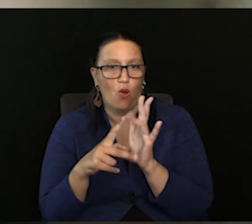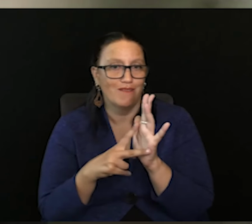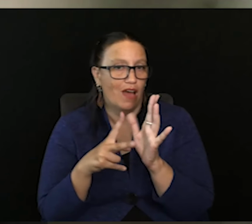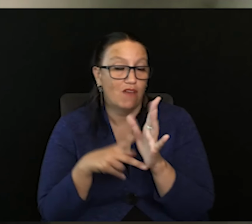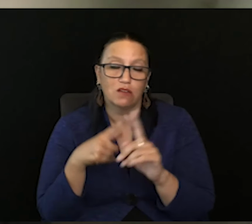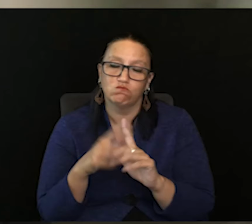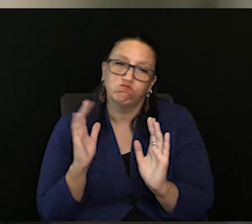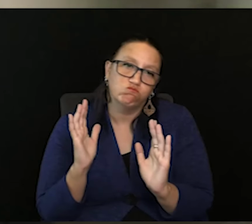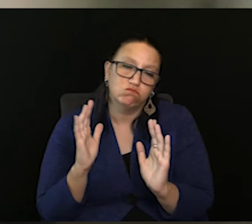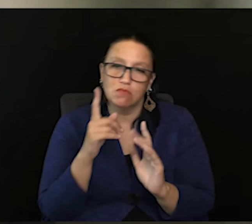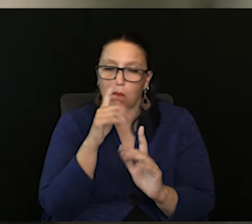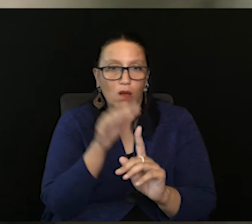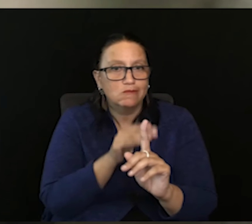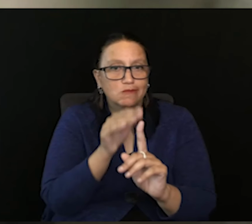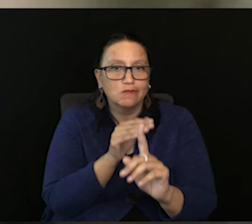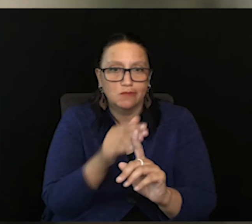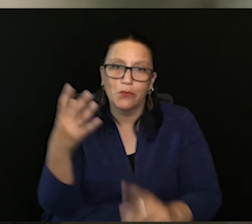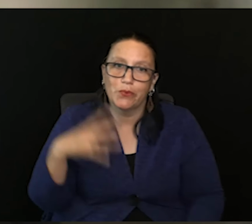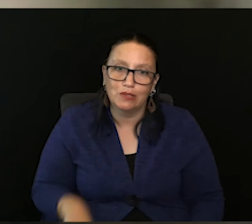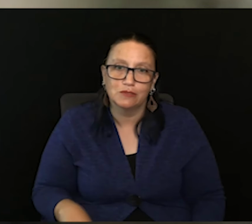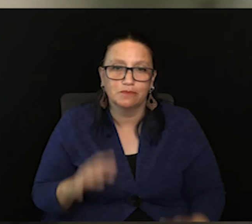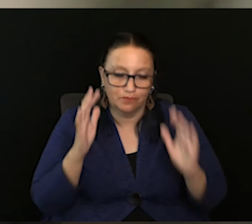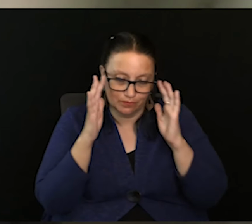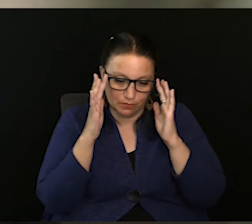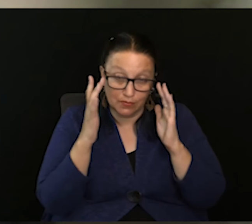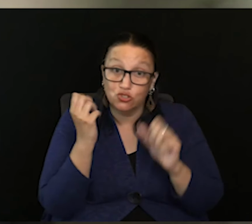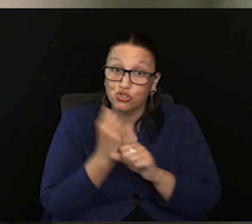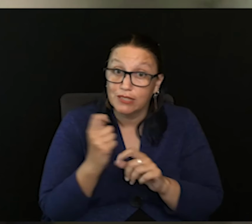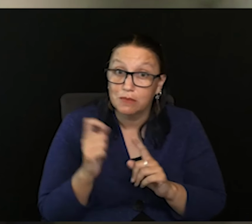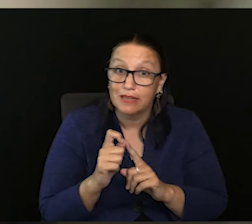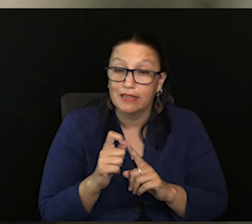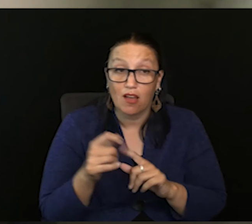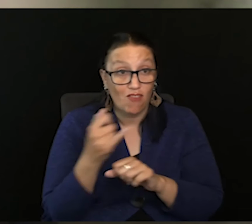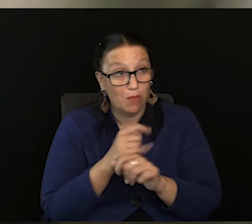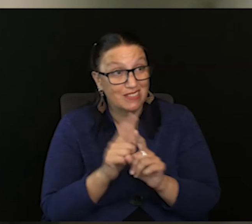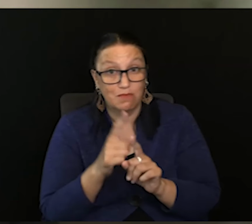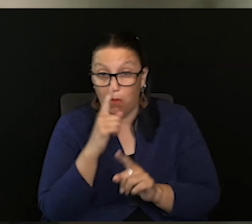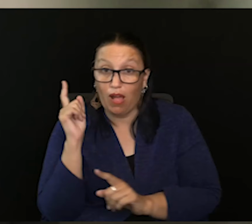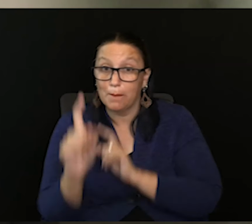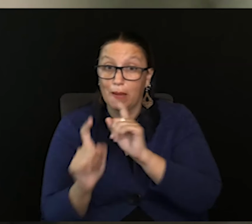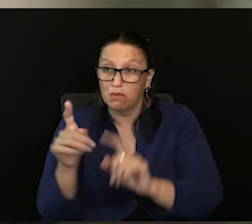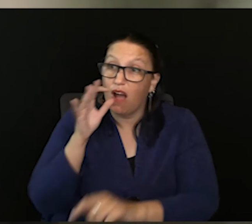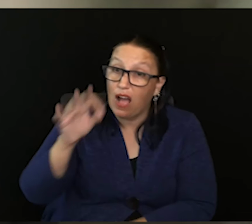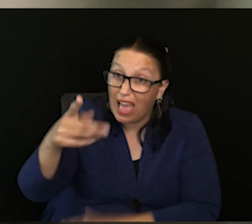from people who wanted Novavax and general practices and pharmacies have also indicated that as well.